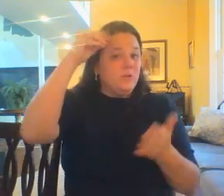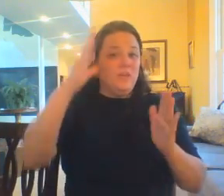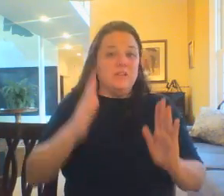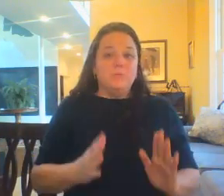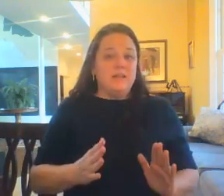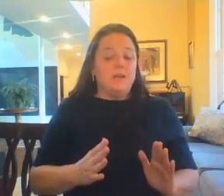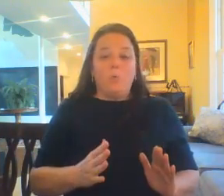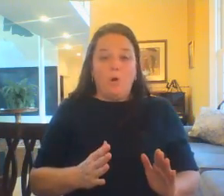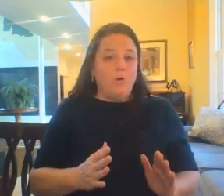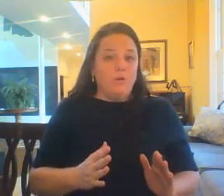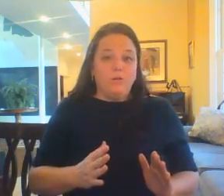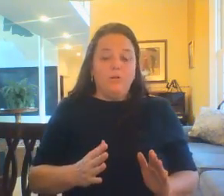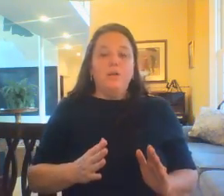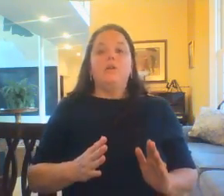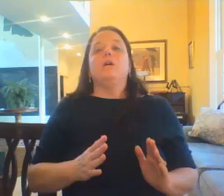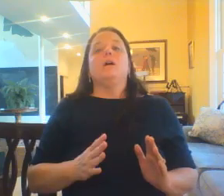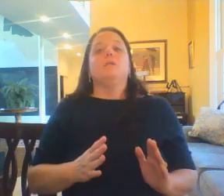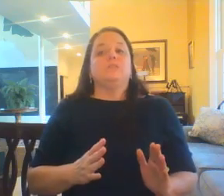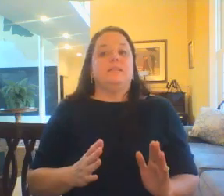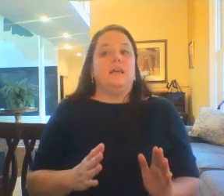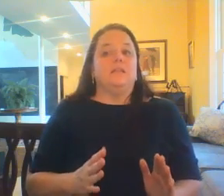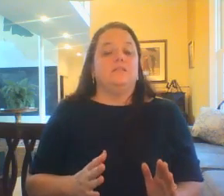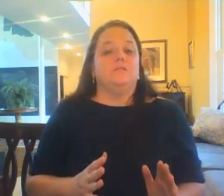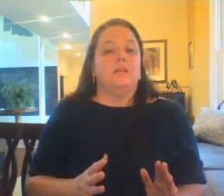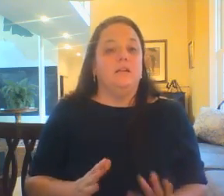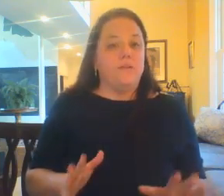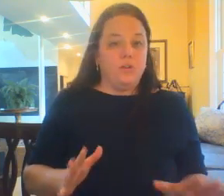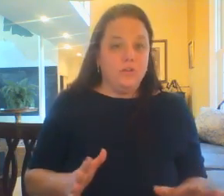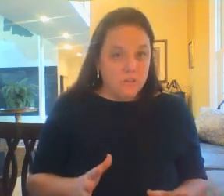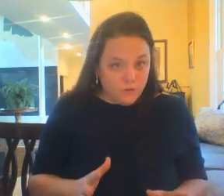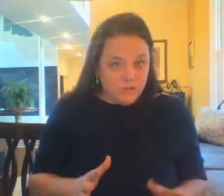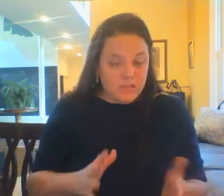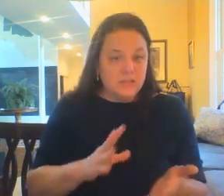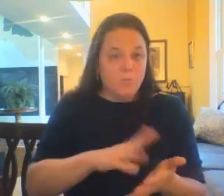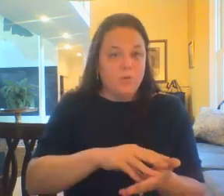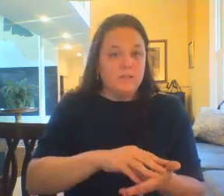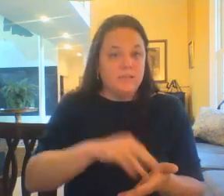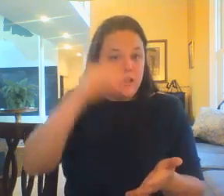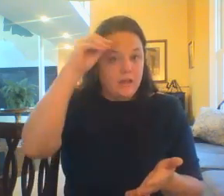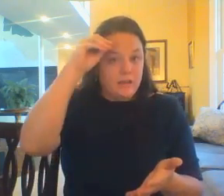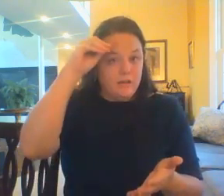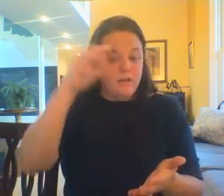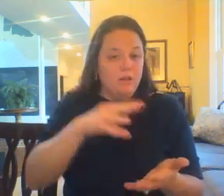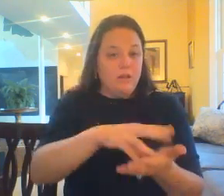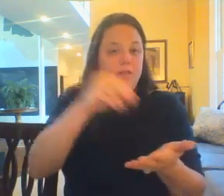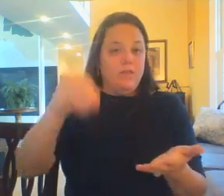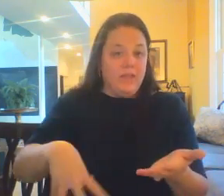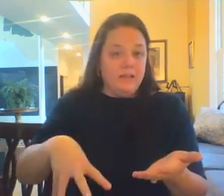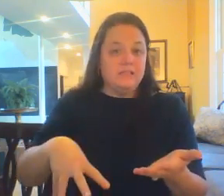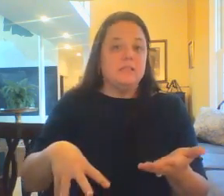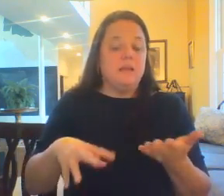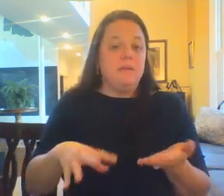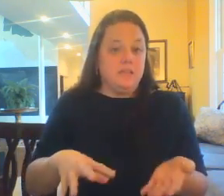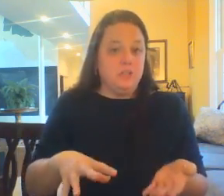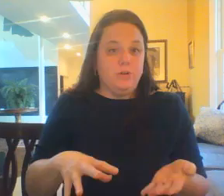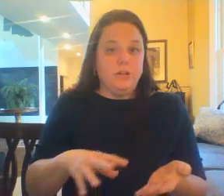student this way is not wrong I'm just saying it's like never used so if you